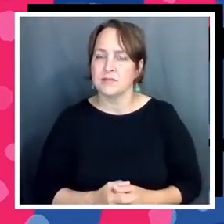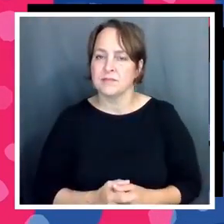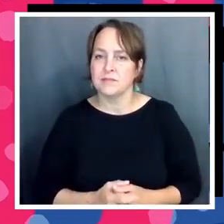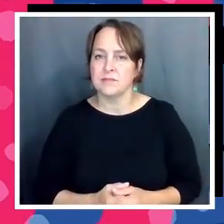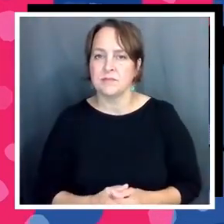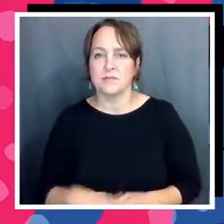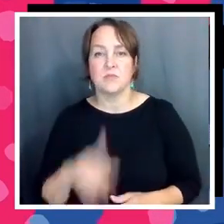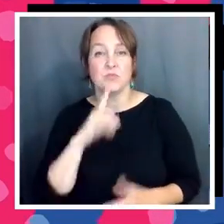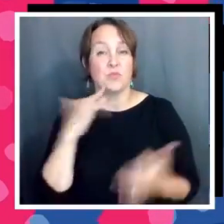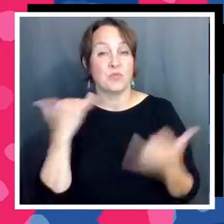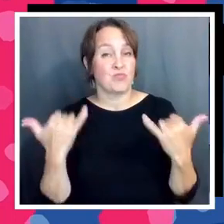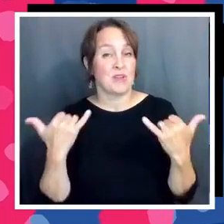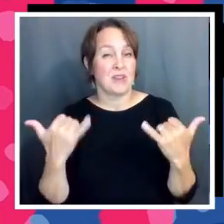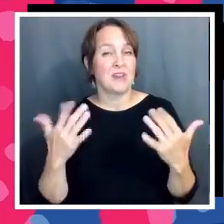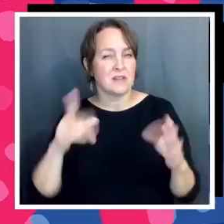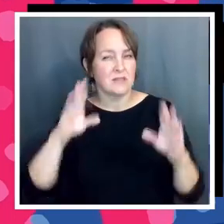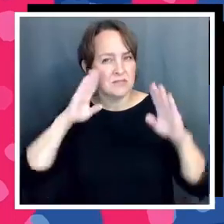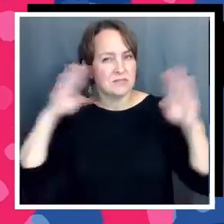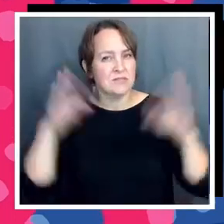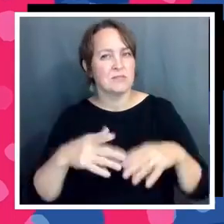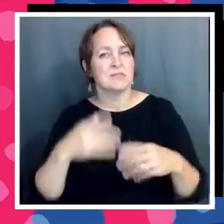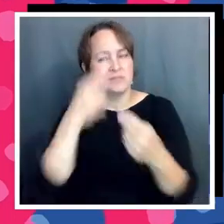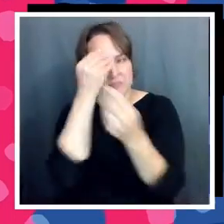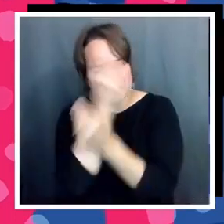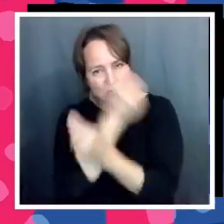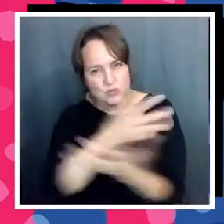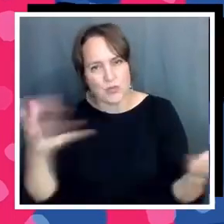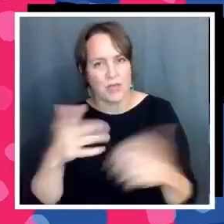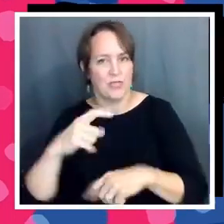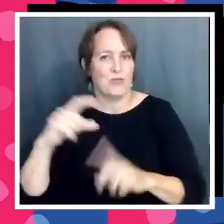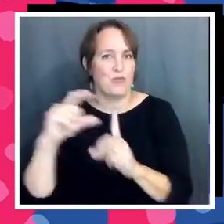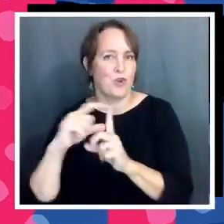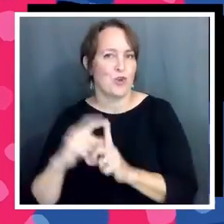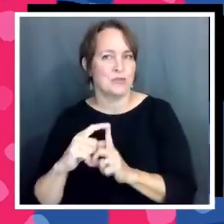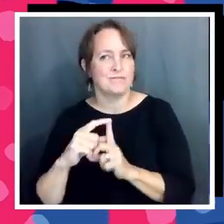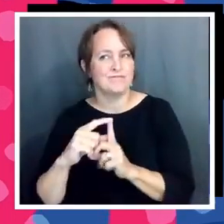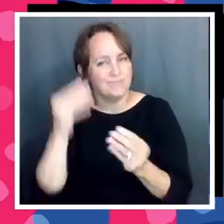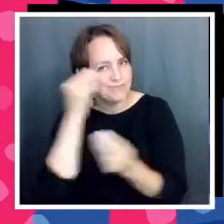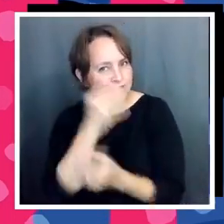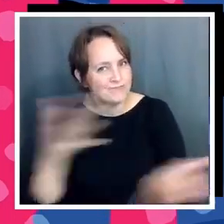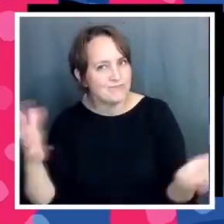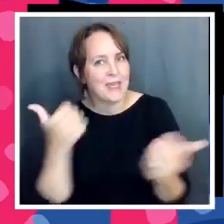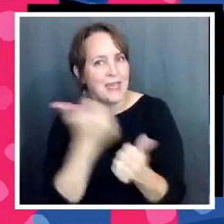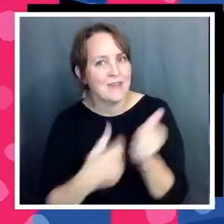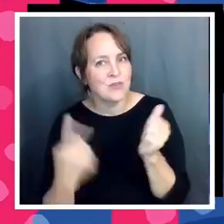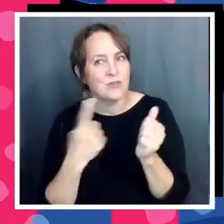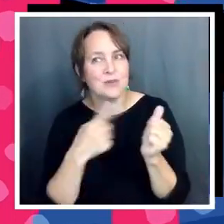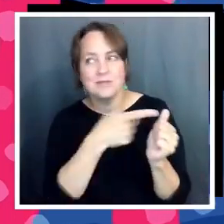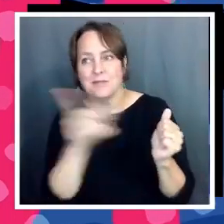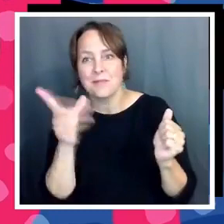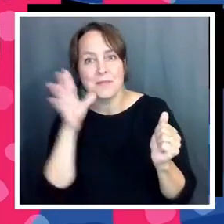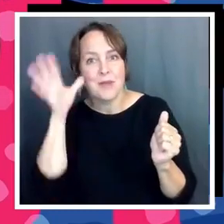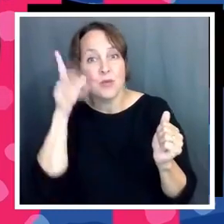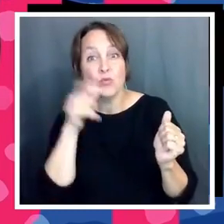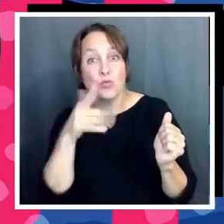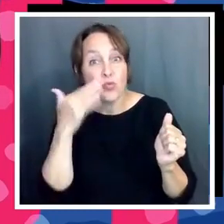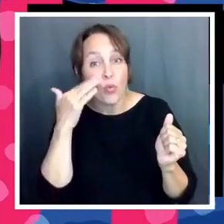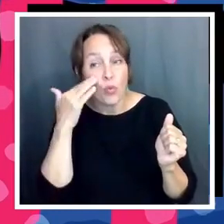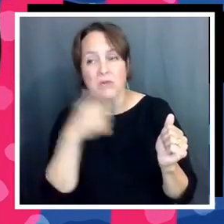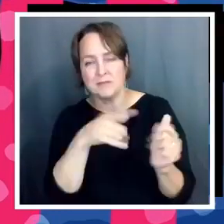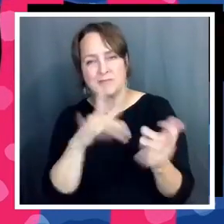POVERTY IN HALF.